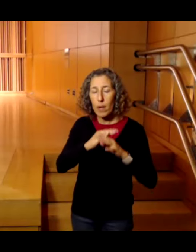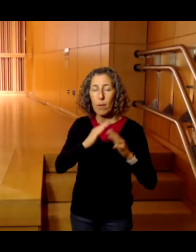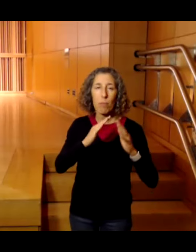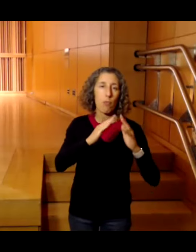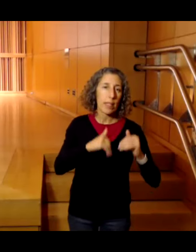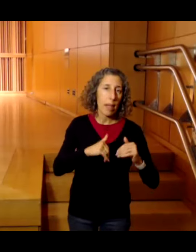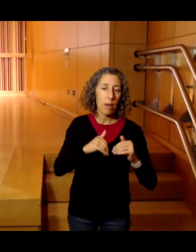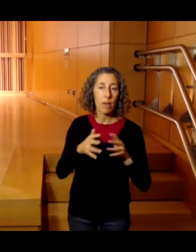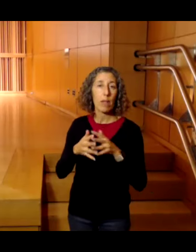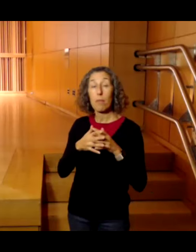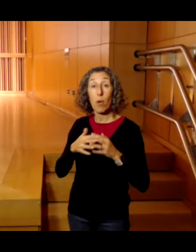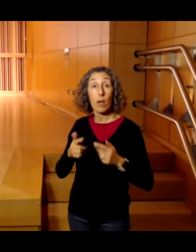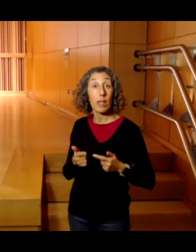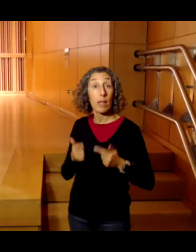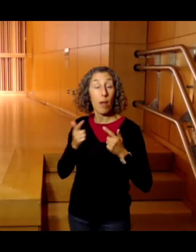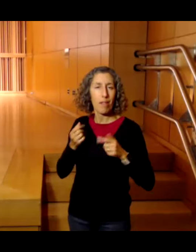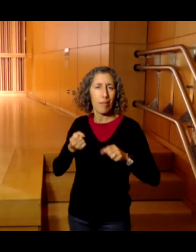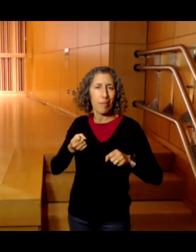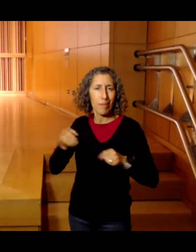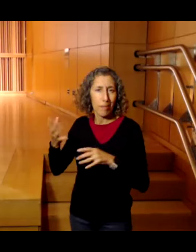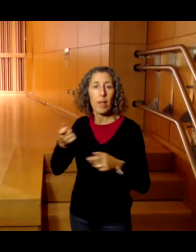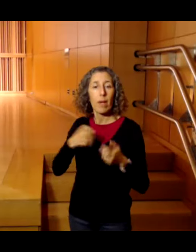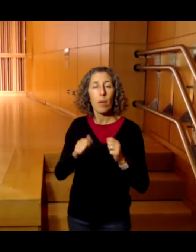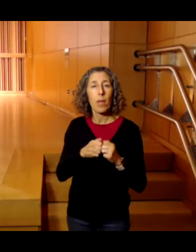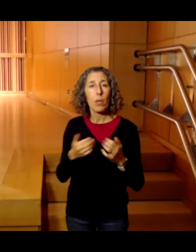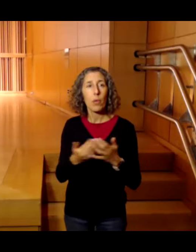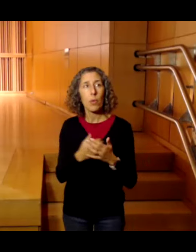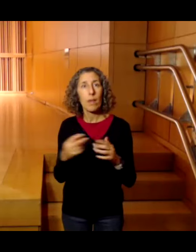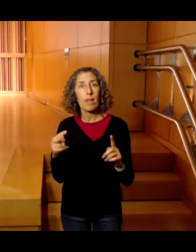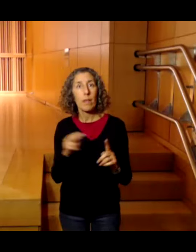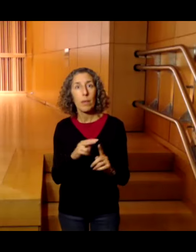As a professional critic, and the manner in which one comports oneself.